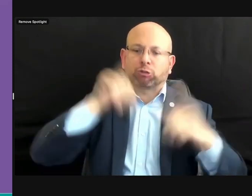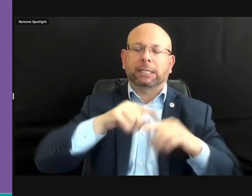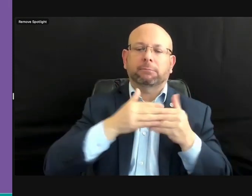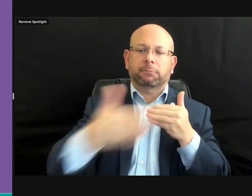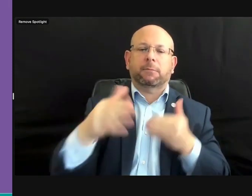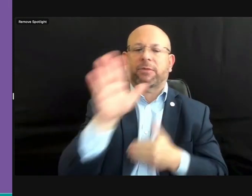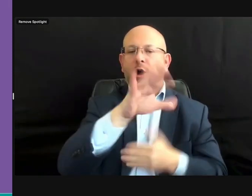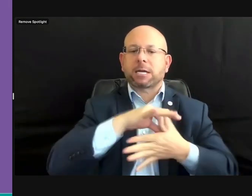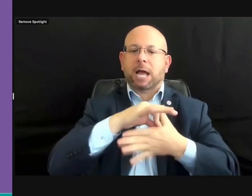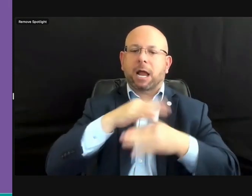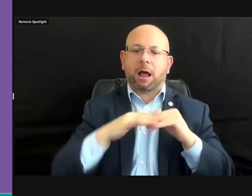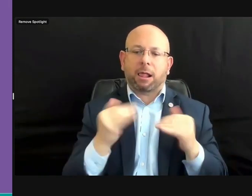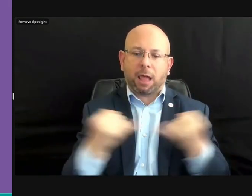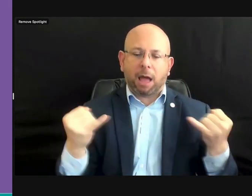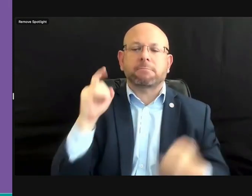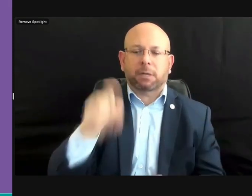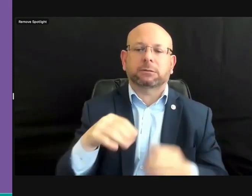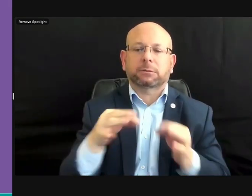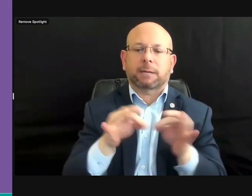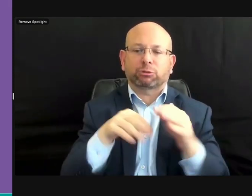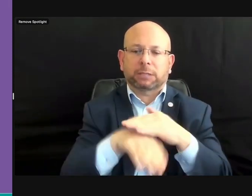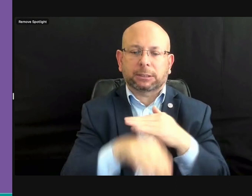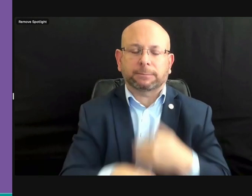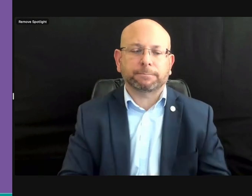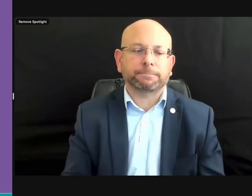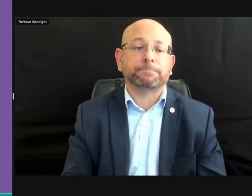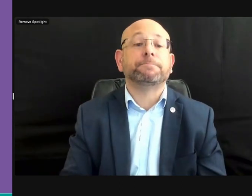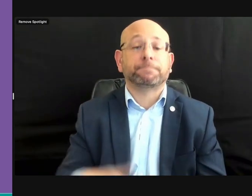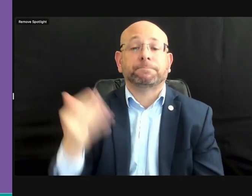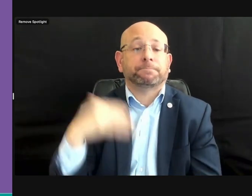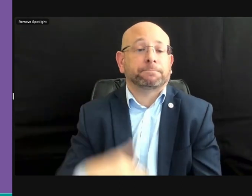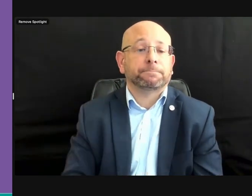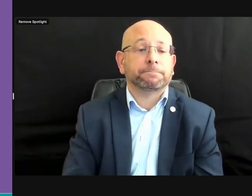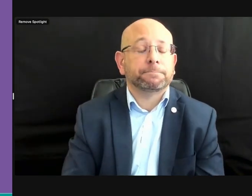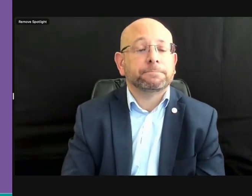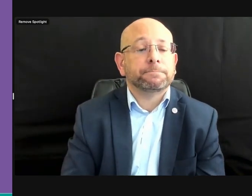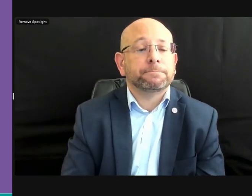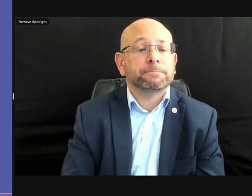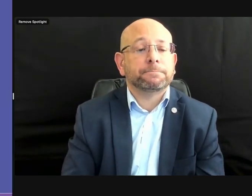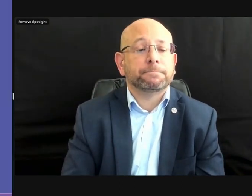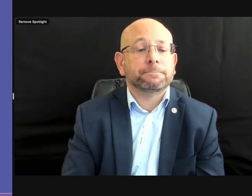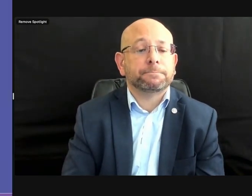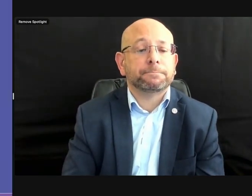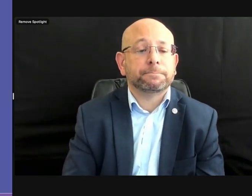that their online content must be captioned and accessible. Next slide.